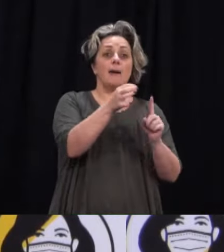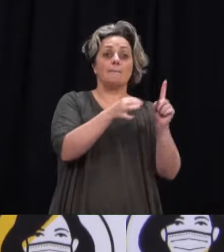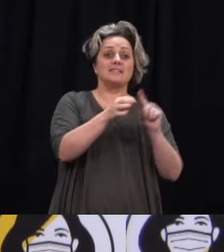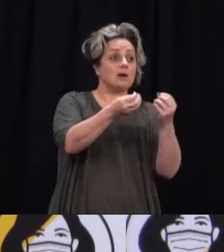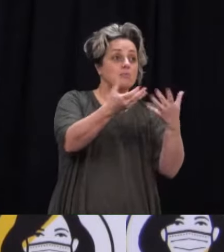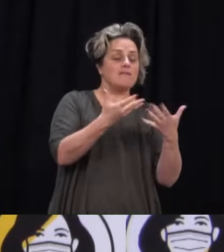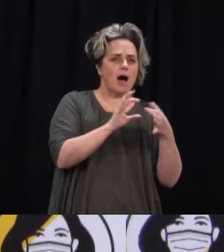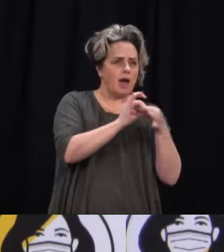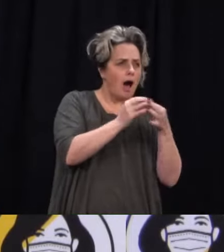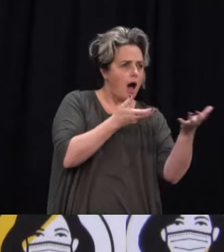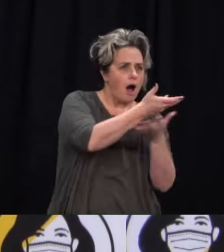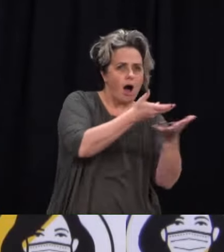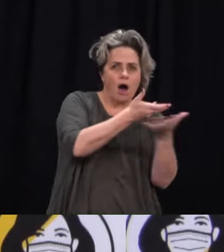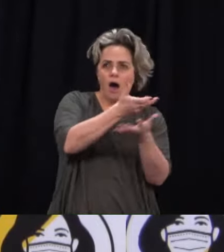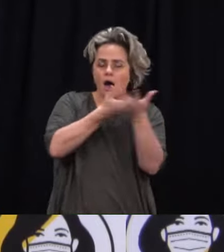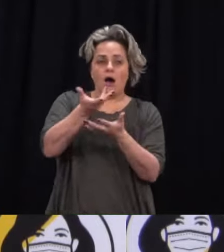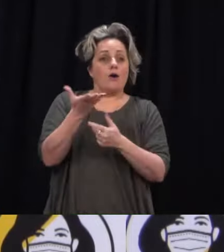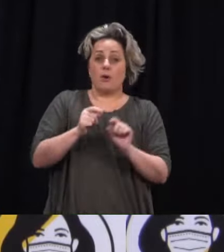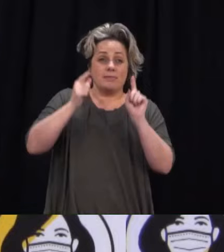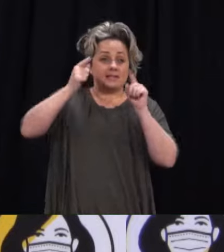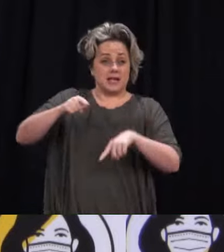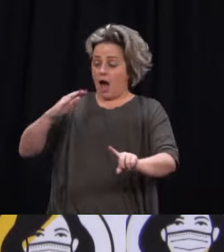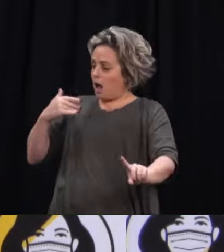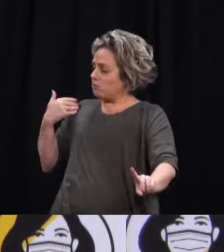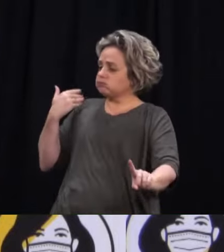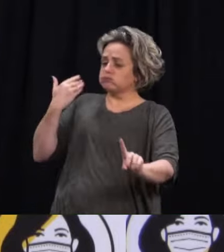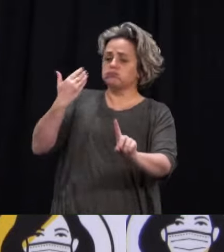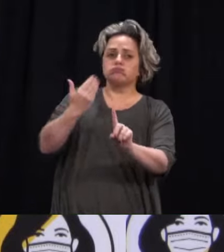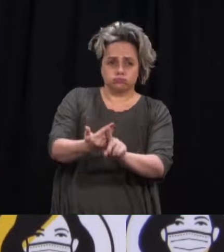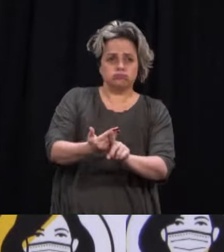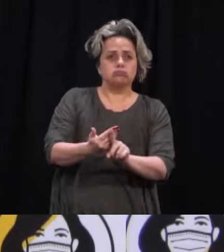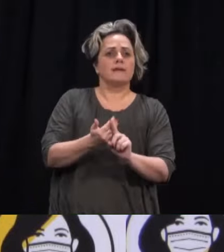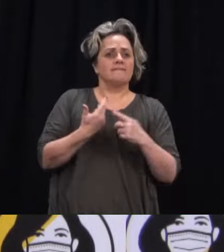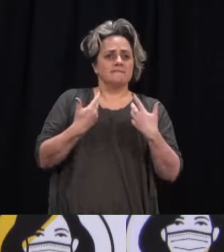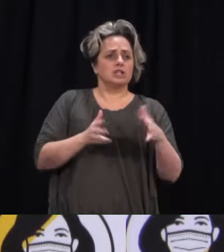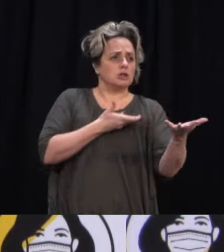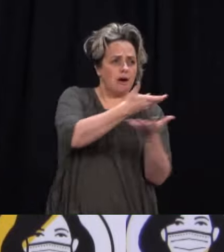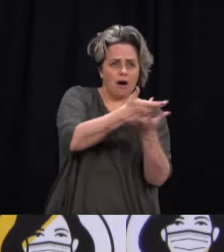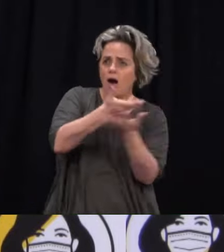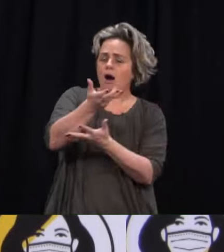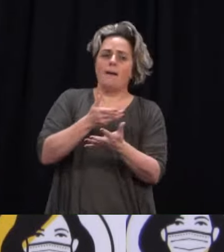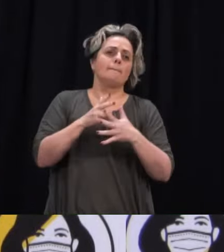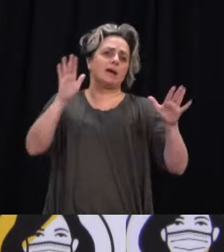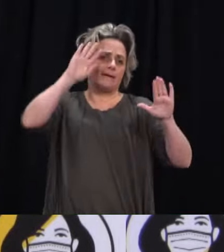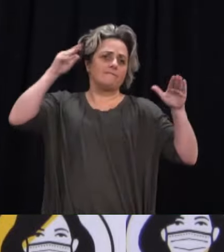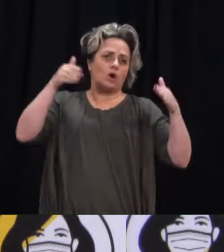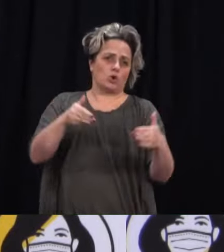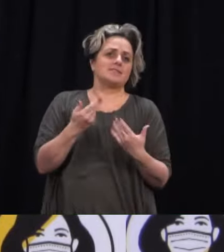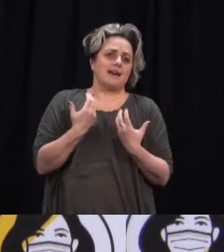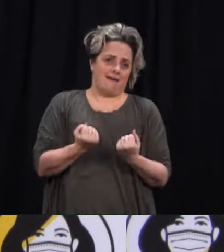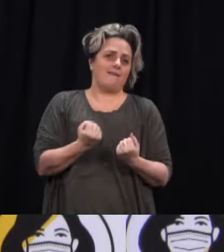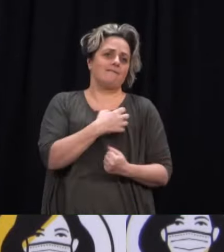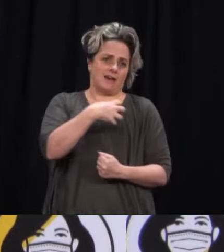There has been enormous engagement with Maori providers and Pacific providers with